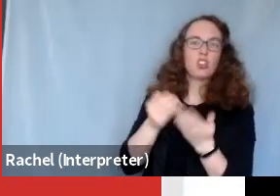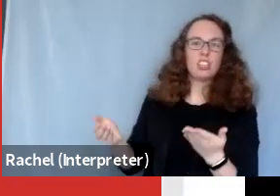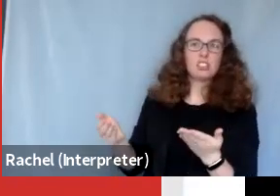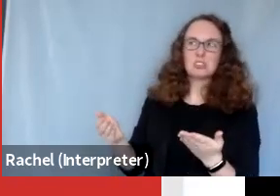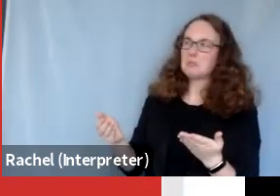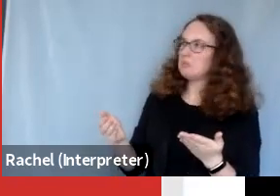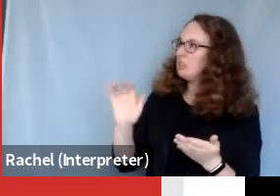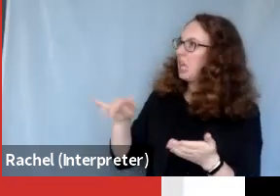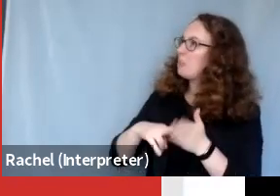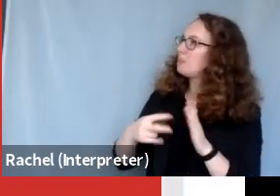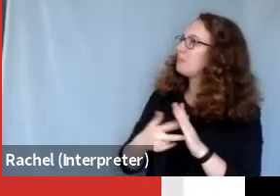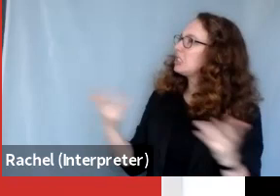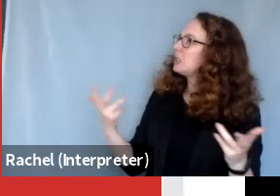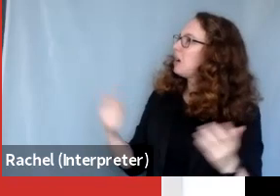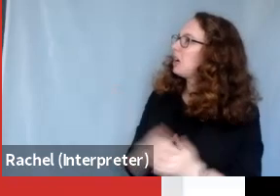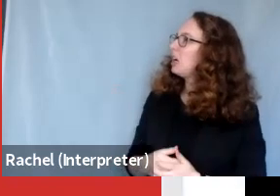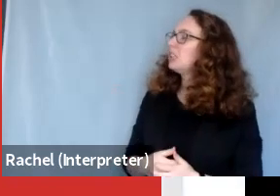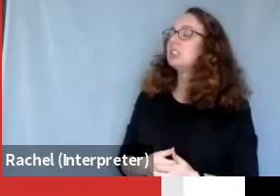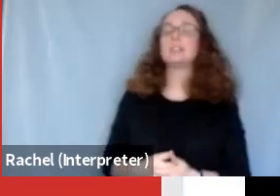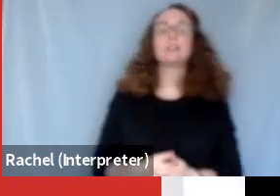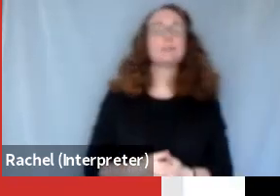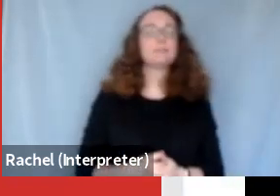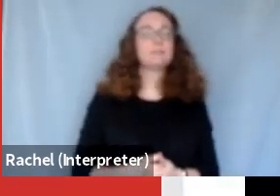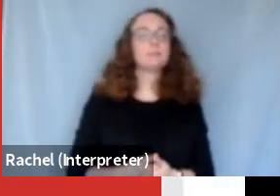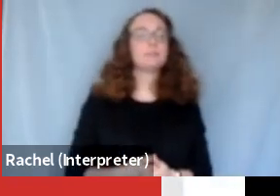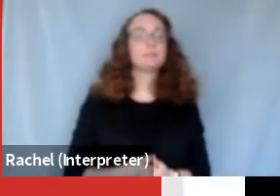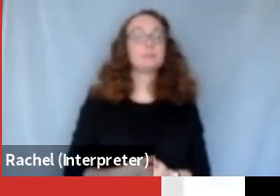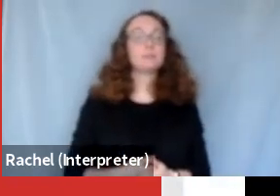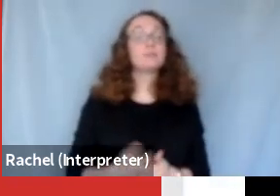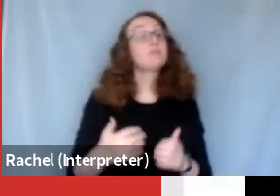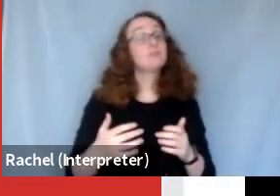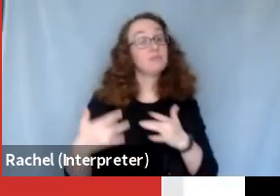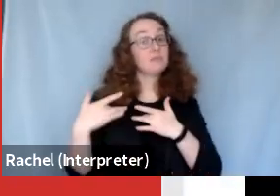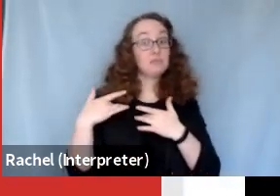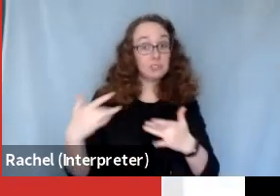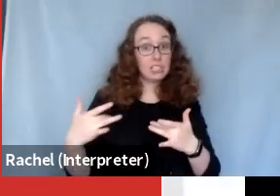That means, for the most cases that the instructor is going to